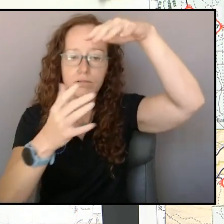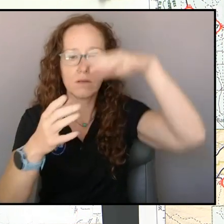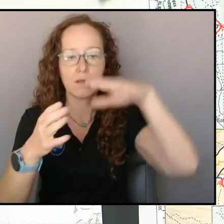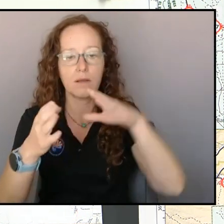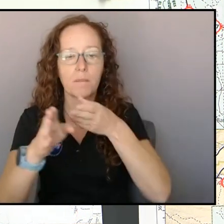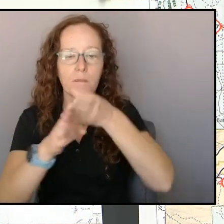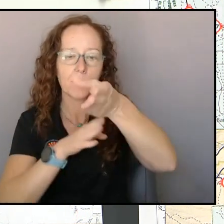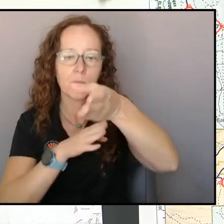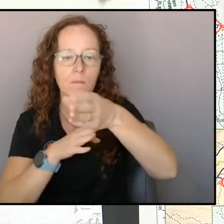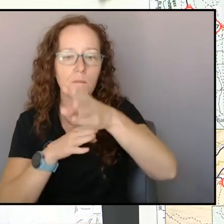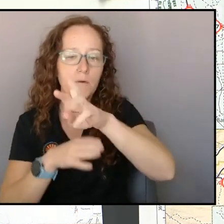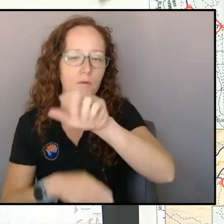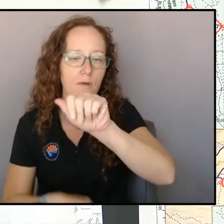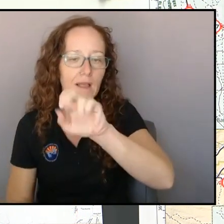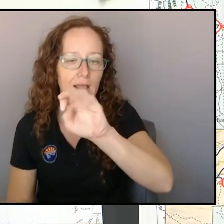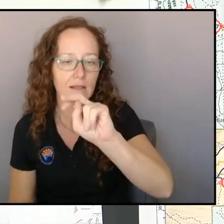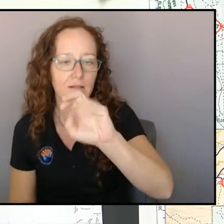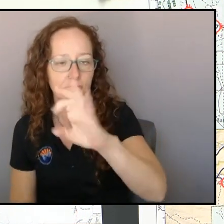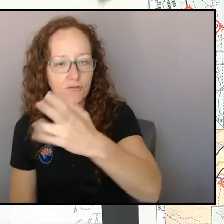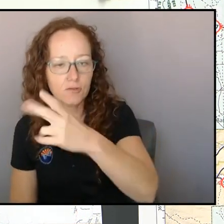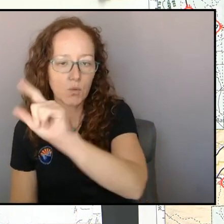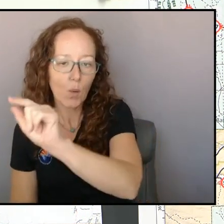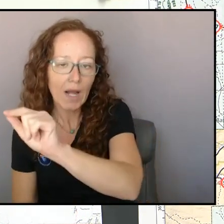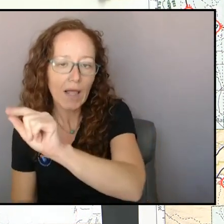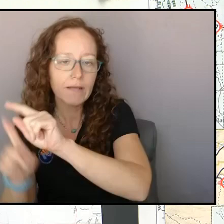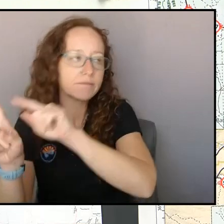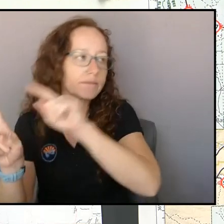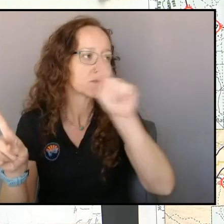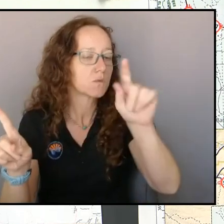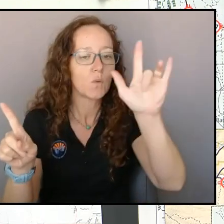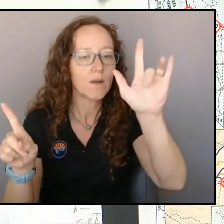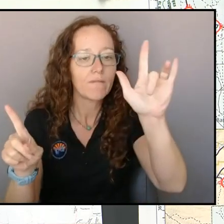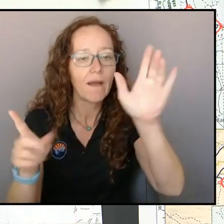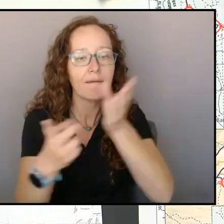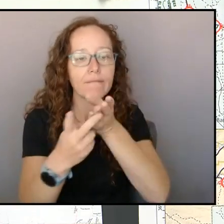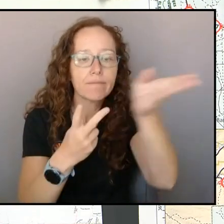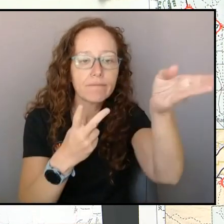Branch 25 and this East Zone out here. Again, though